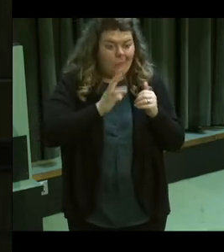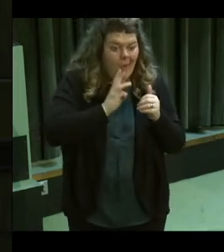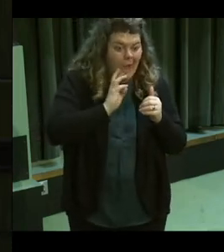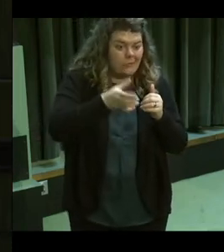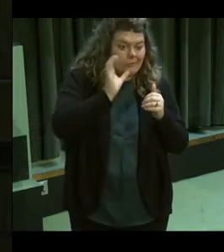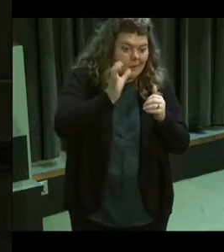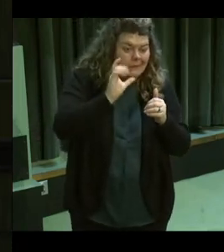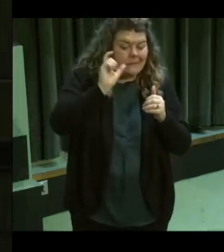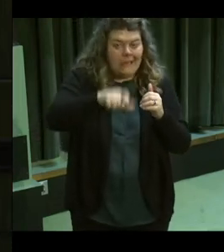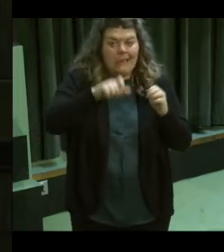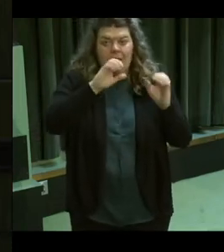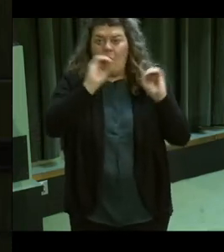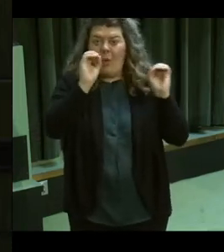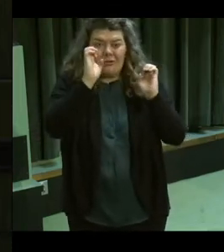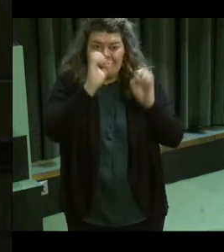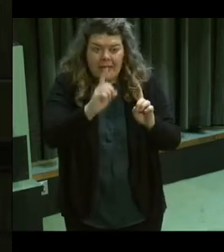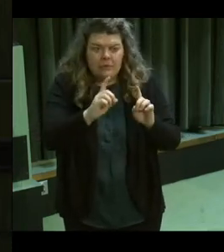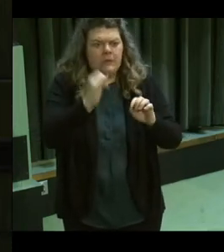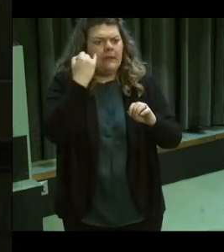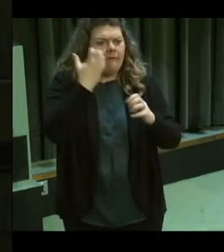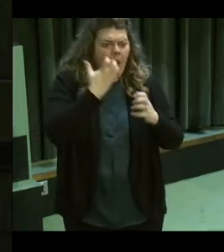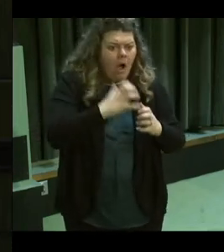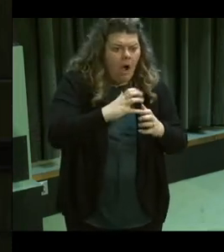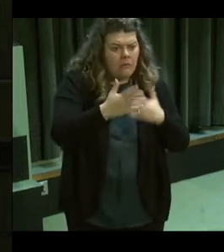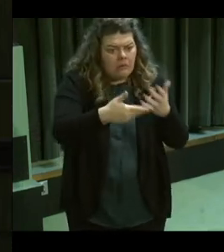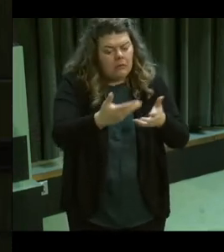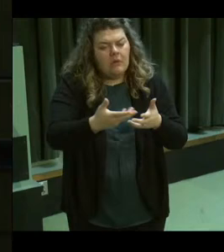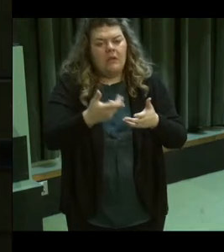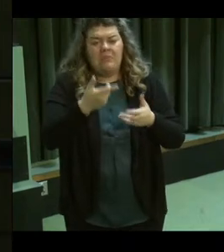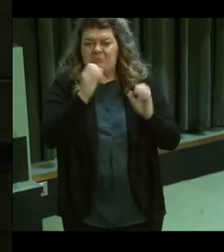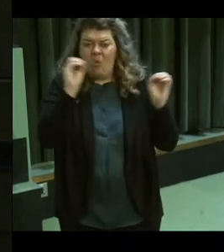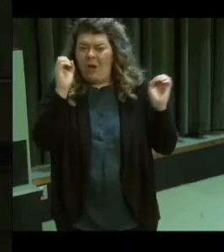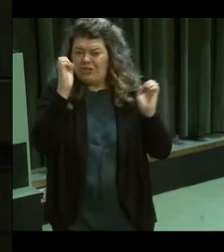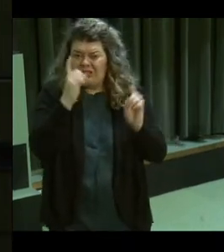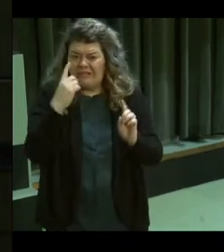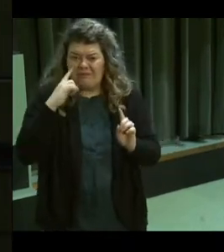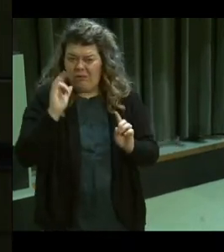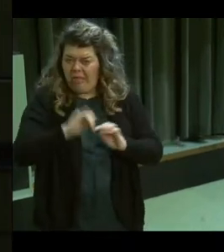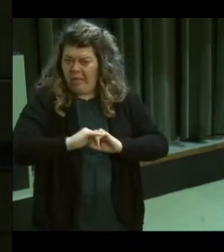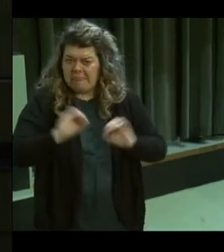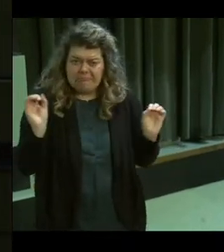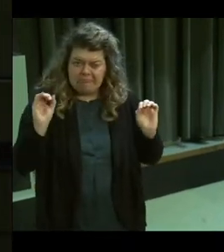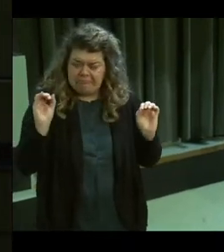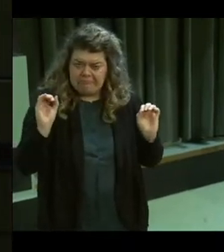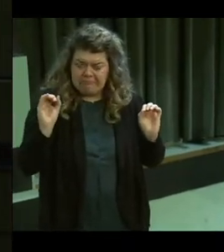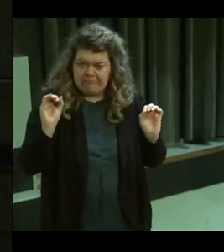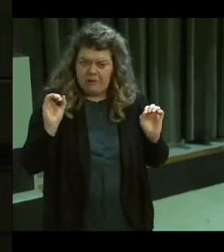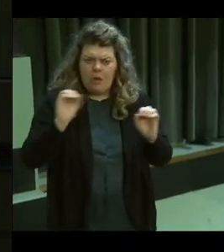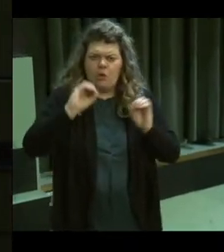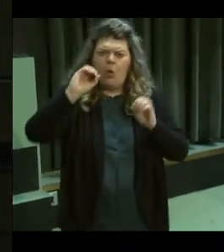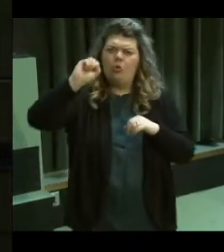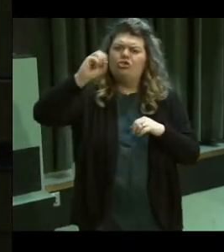need to have water, that, you